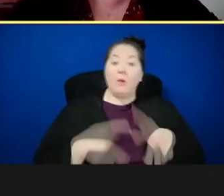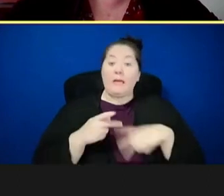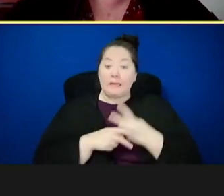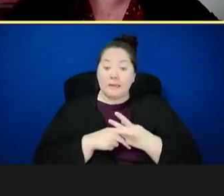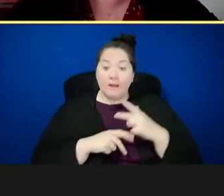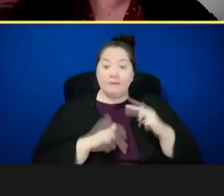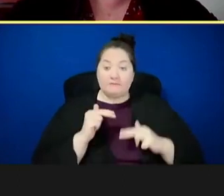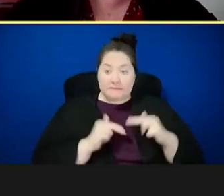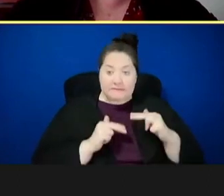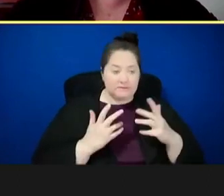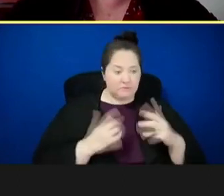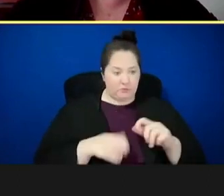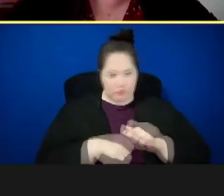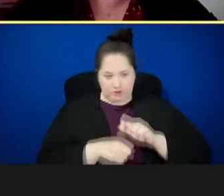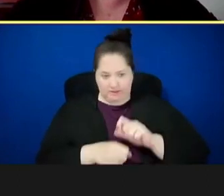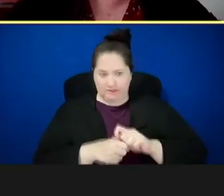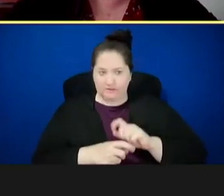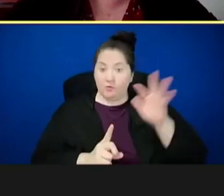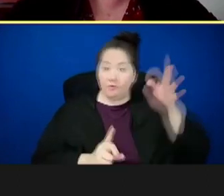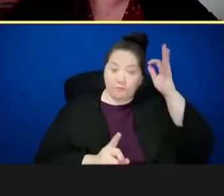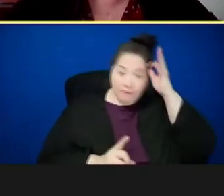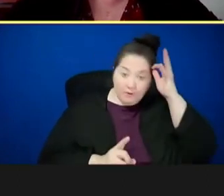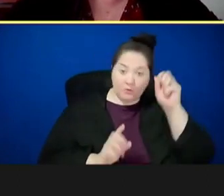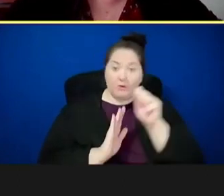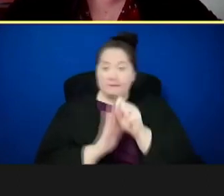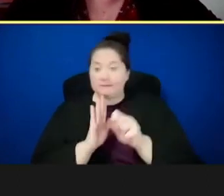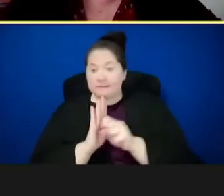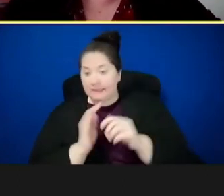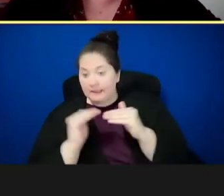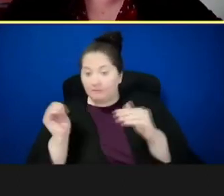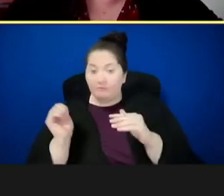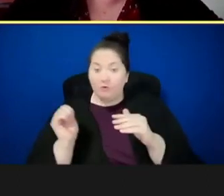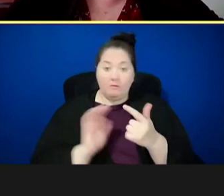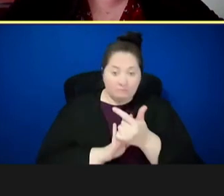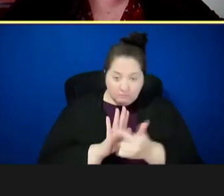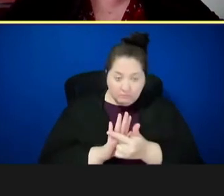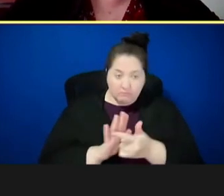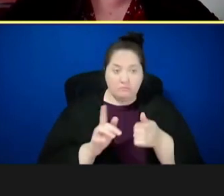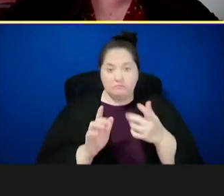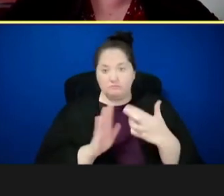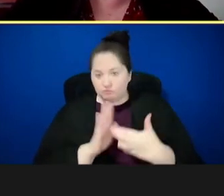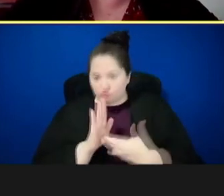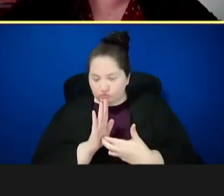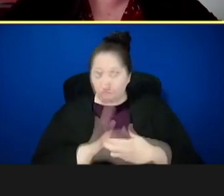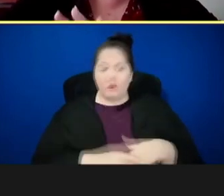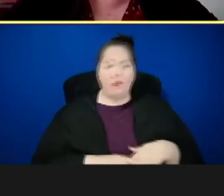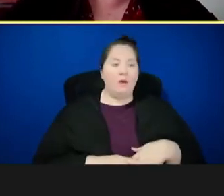to understand if you're at federal or state level legislation or regulation and which part of CMS